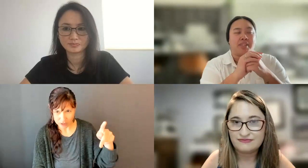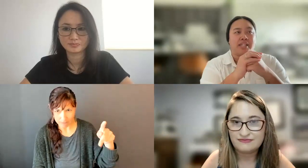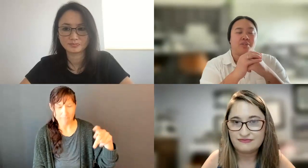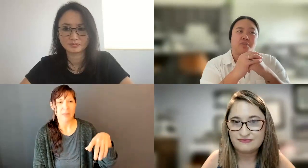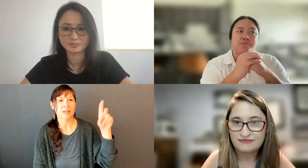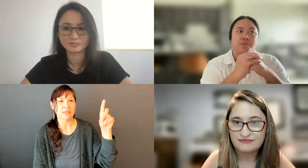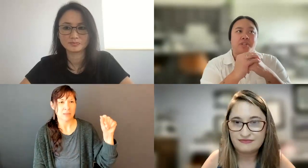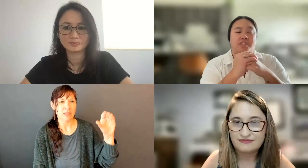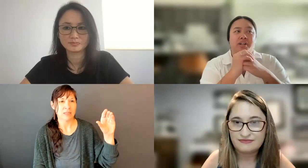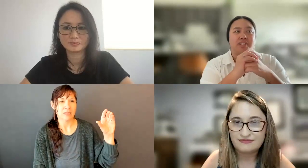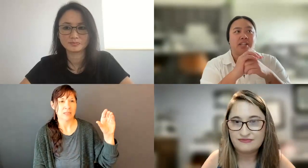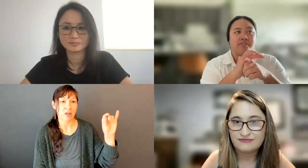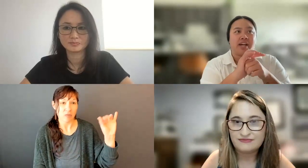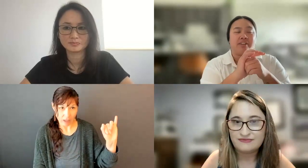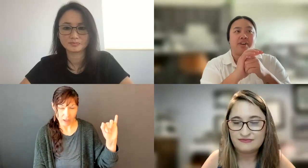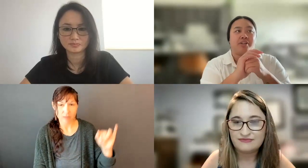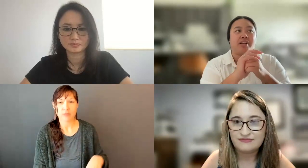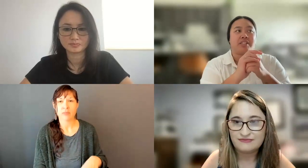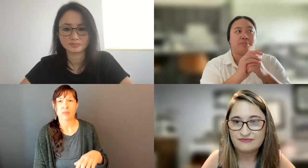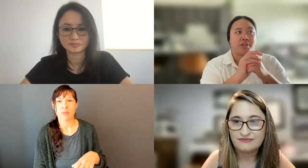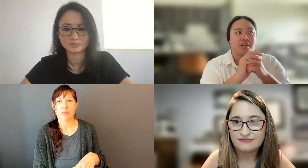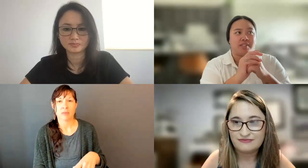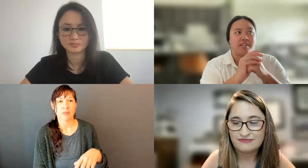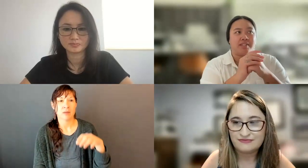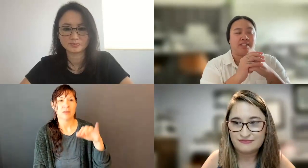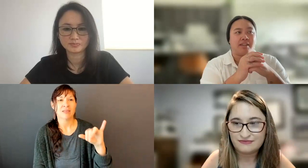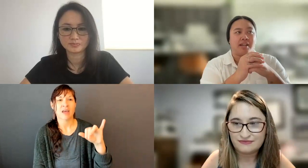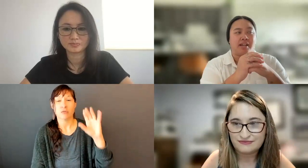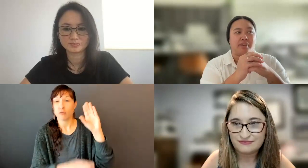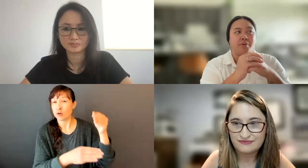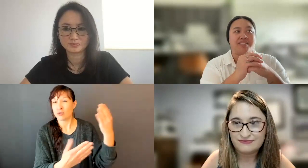And that is going to be focused on CDFI and founder experiences